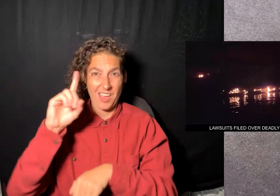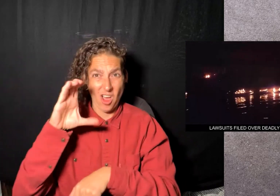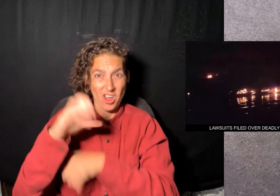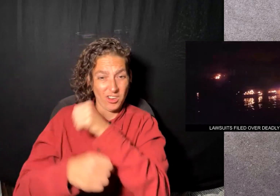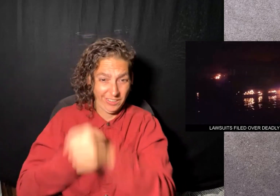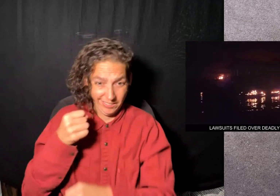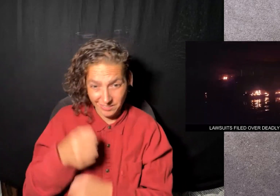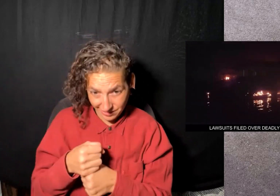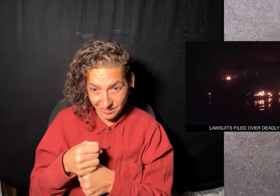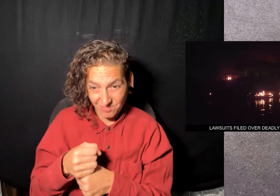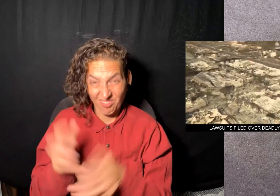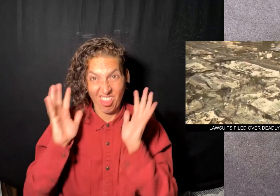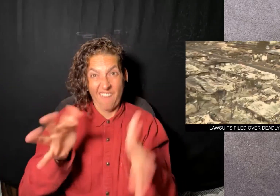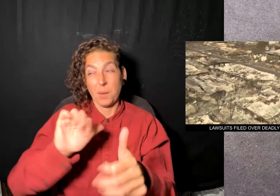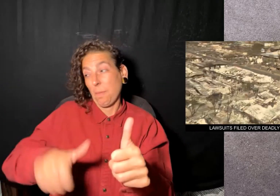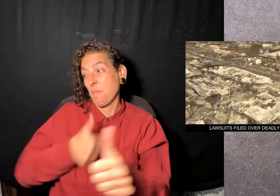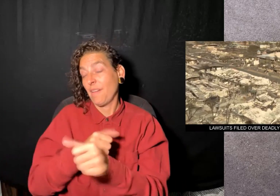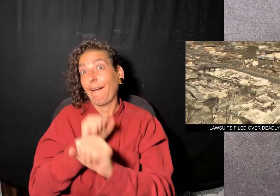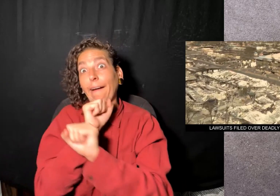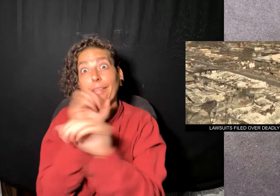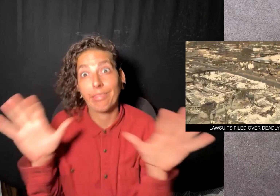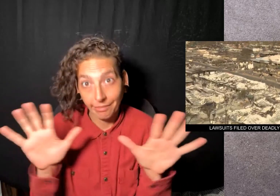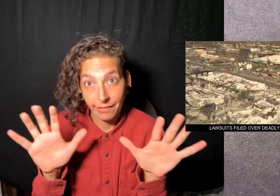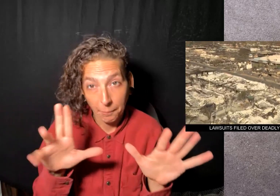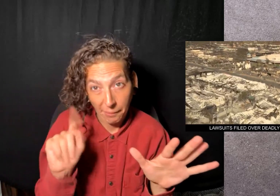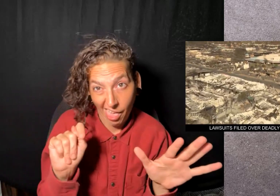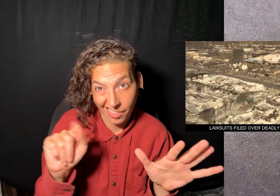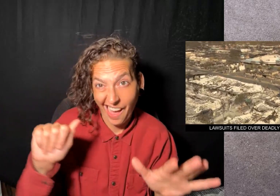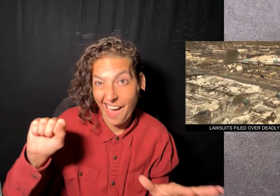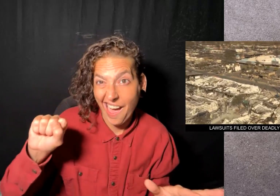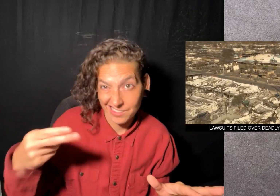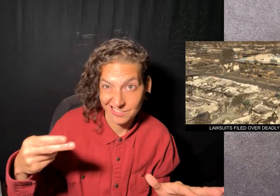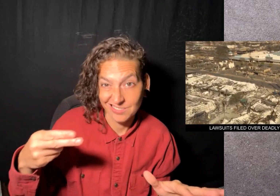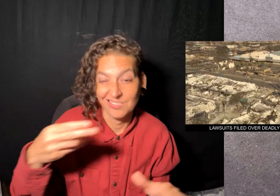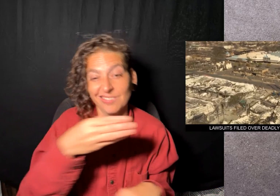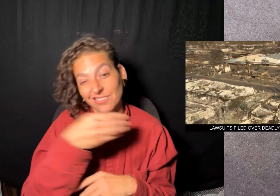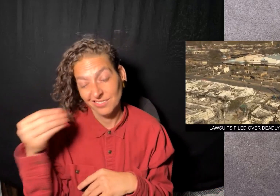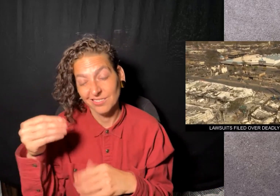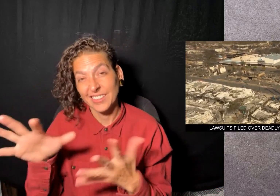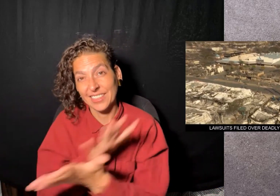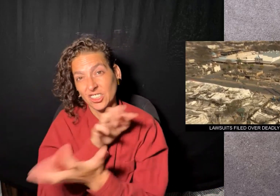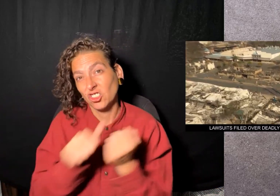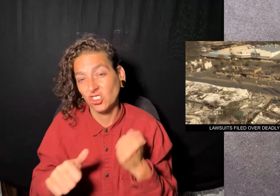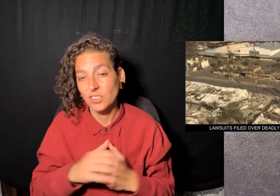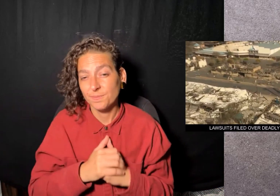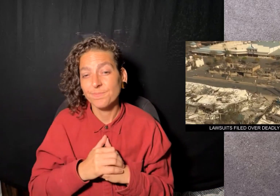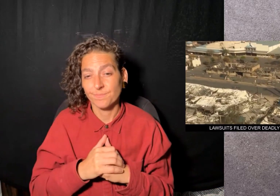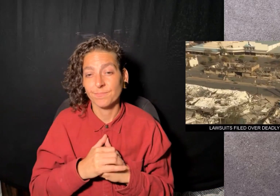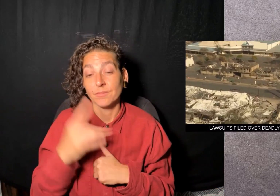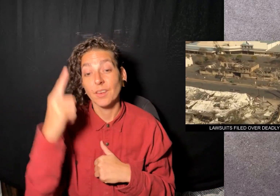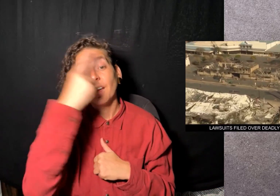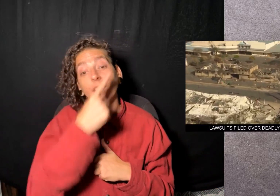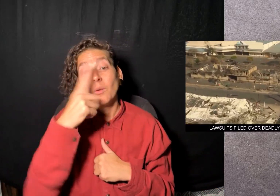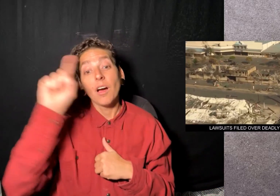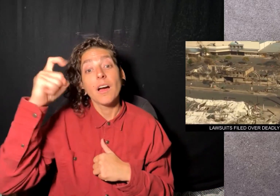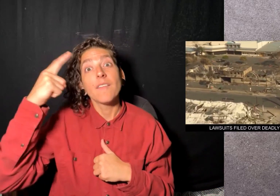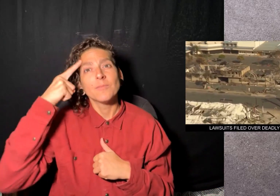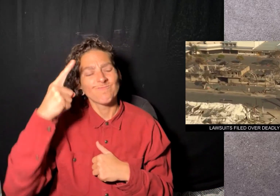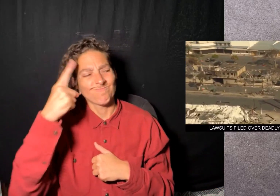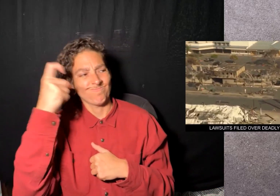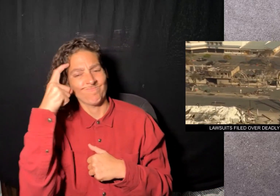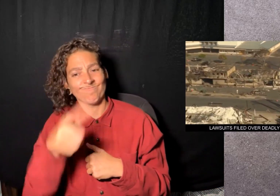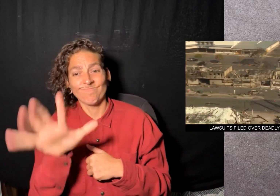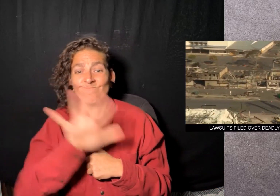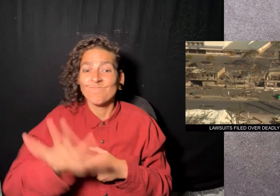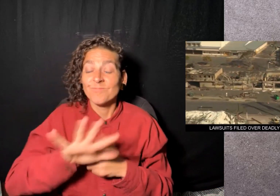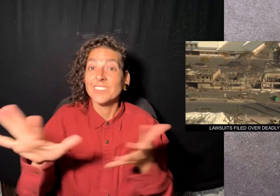United States in more than a century leaving behind nothing but ash and devastation Hawaii's